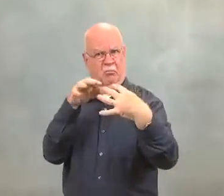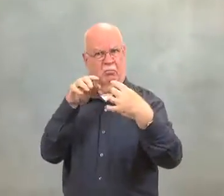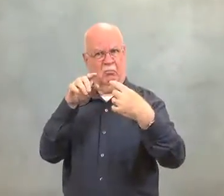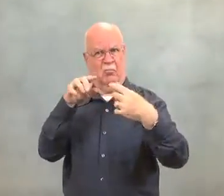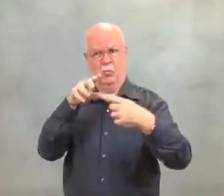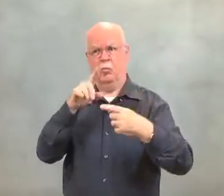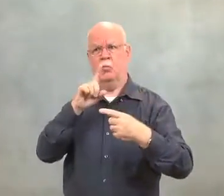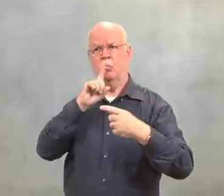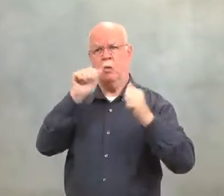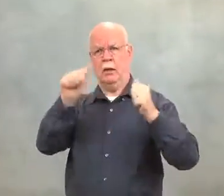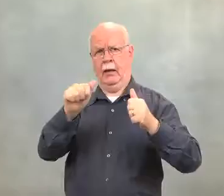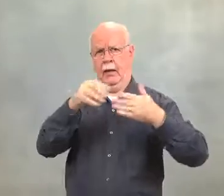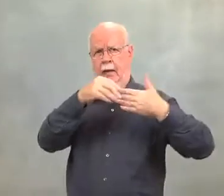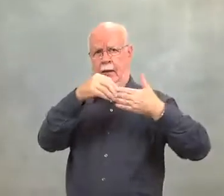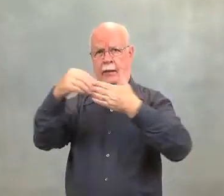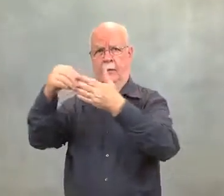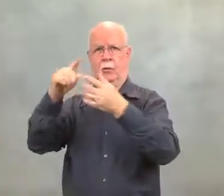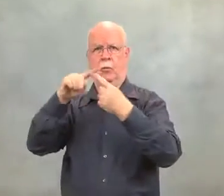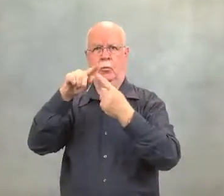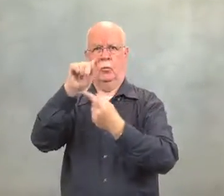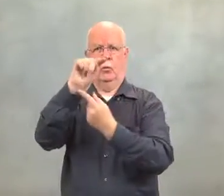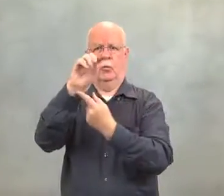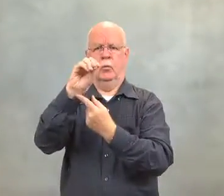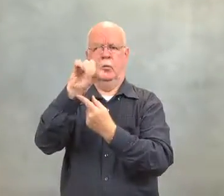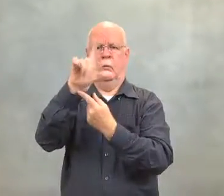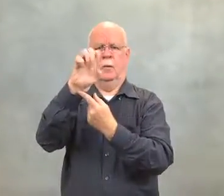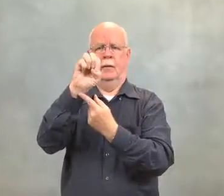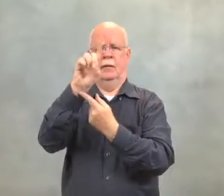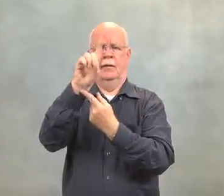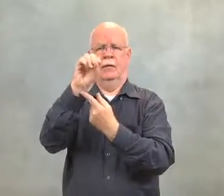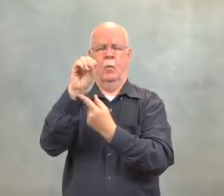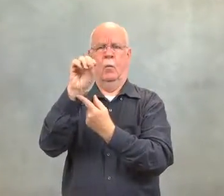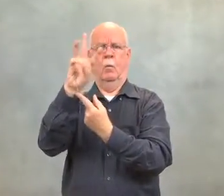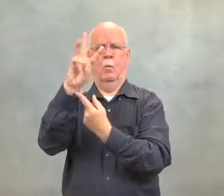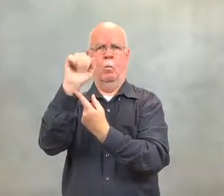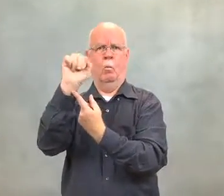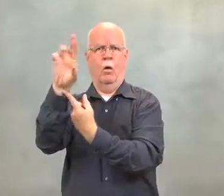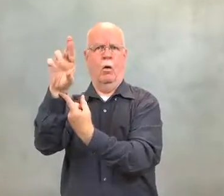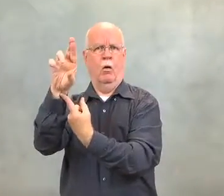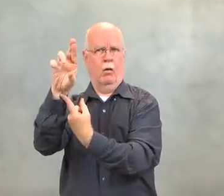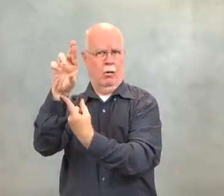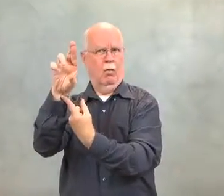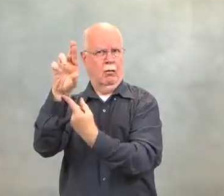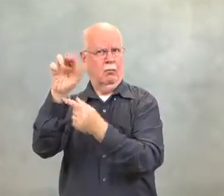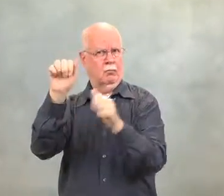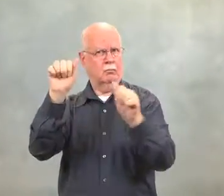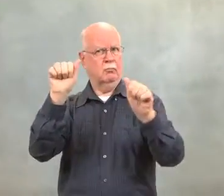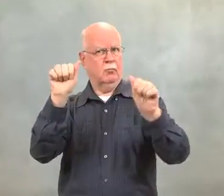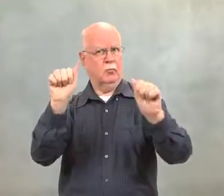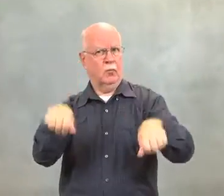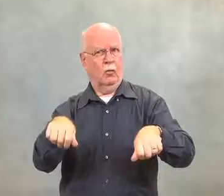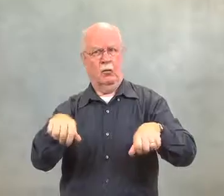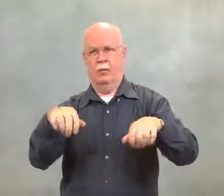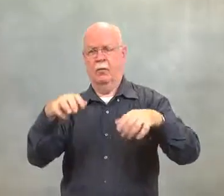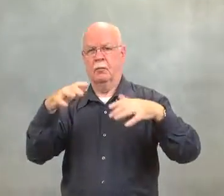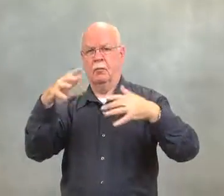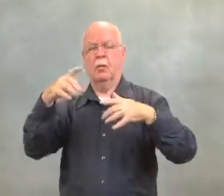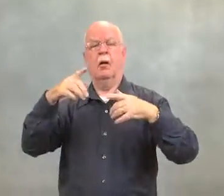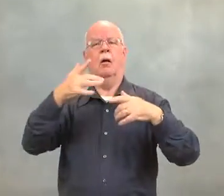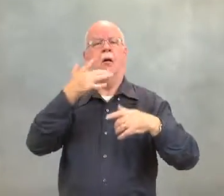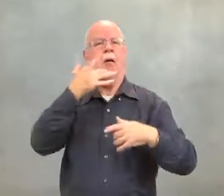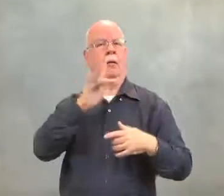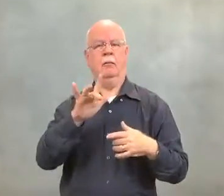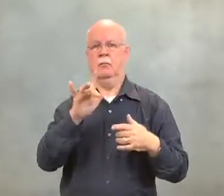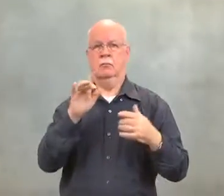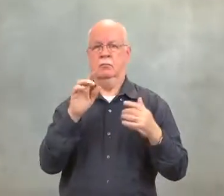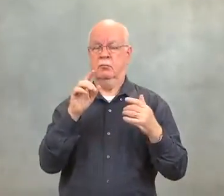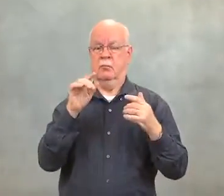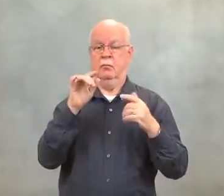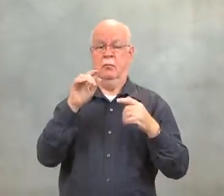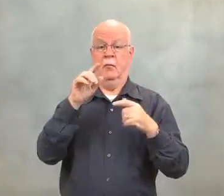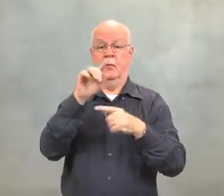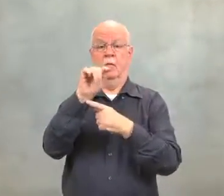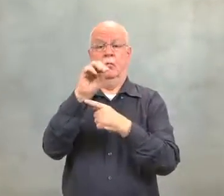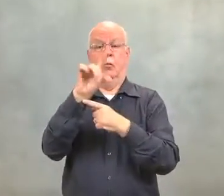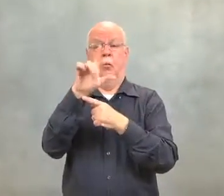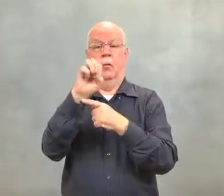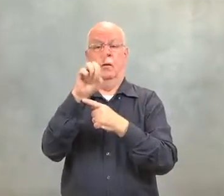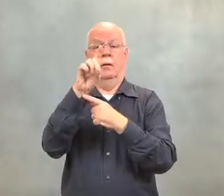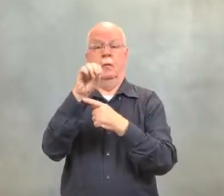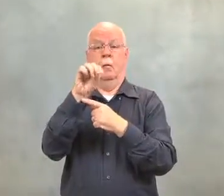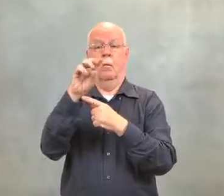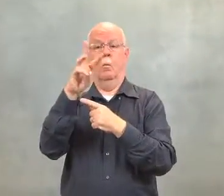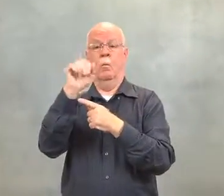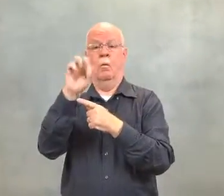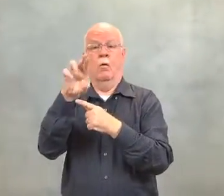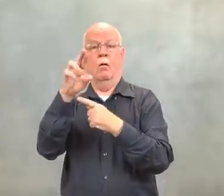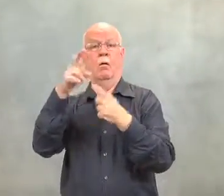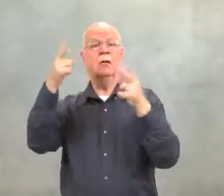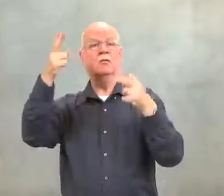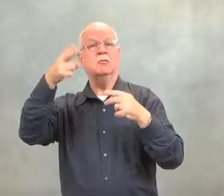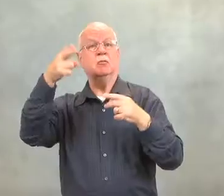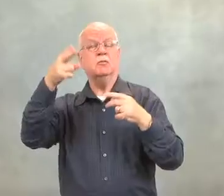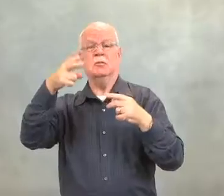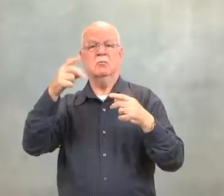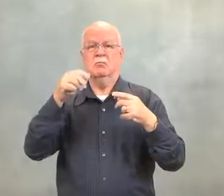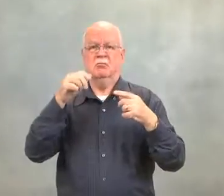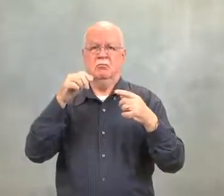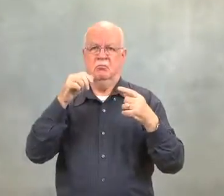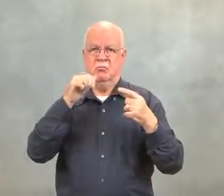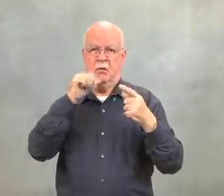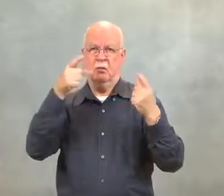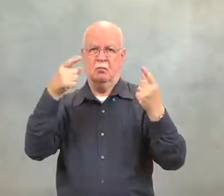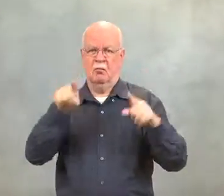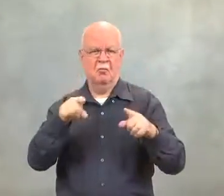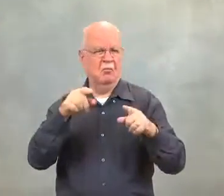It could have led to a full blown "Toledo War."